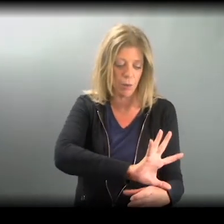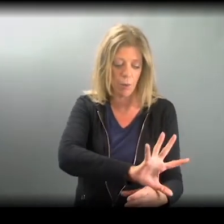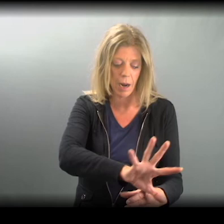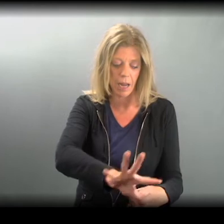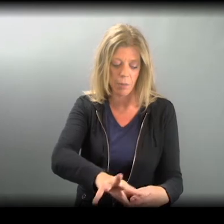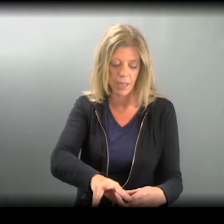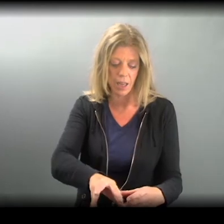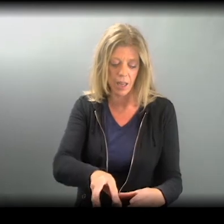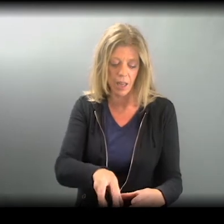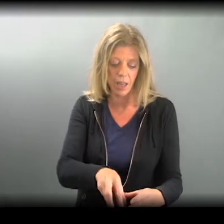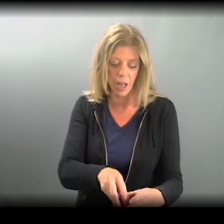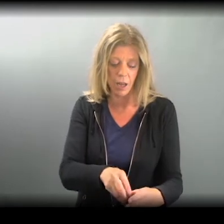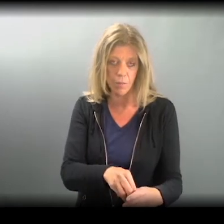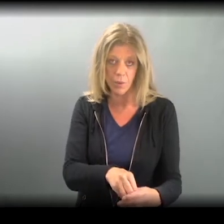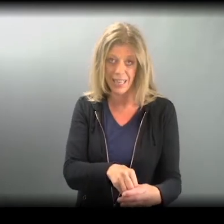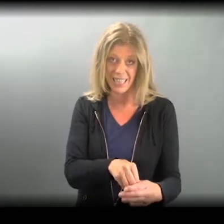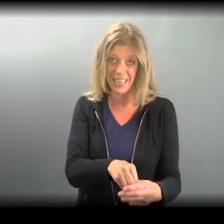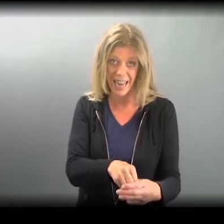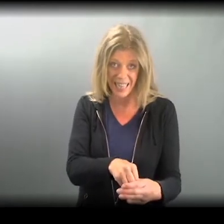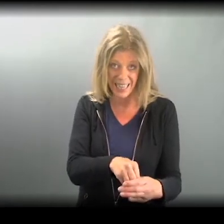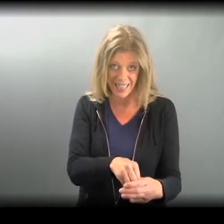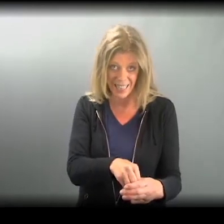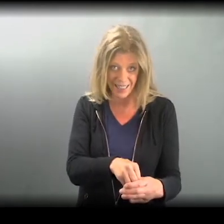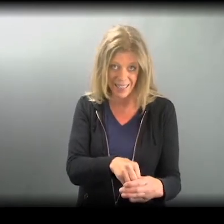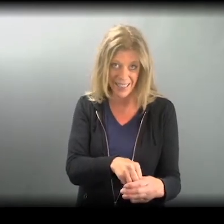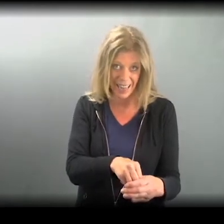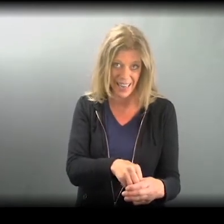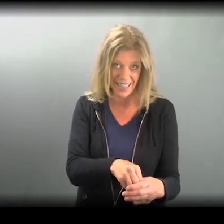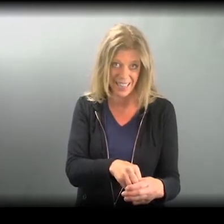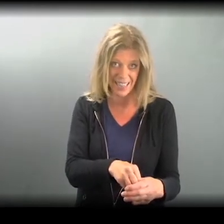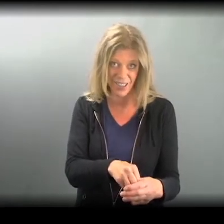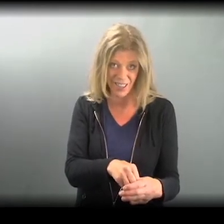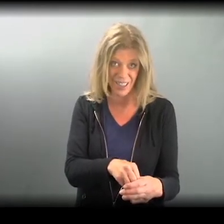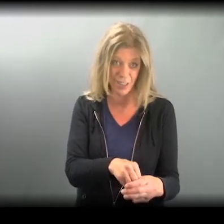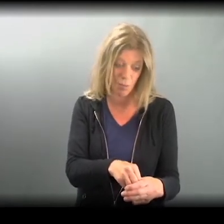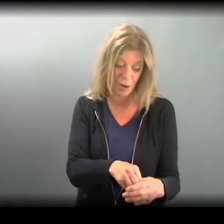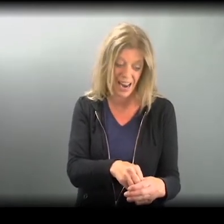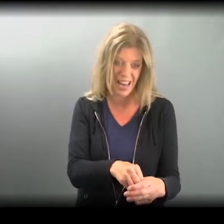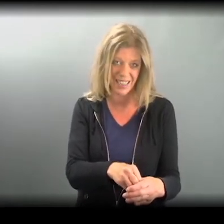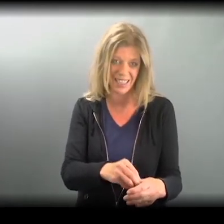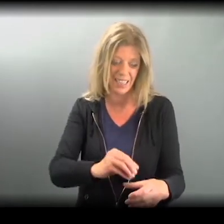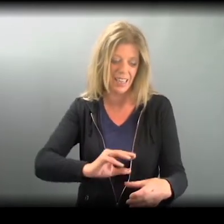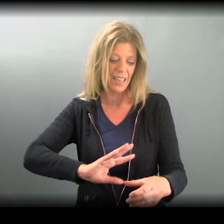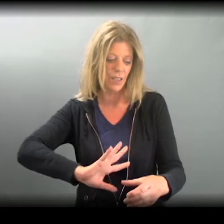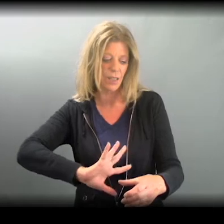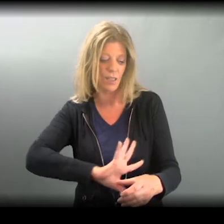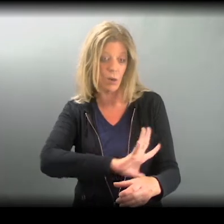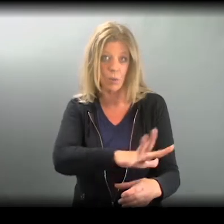grab it all, and "contain" it inside your support hand. So,